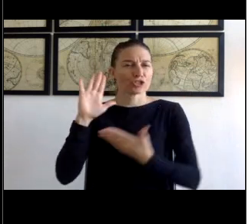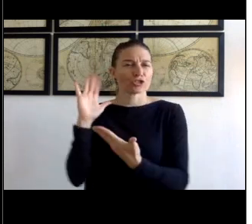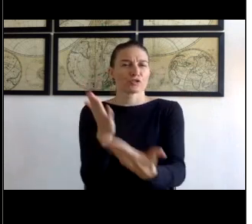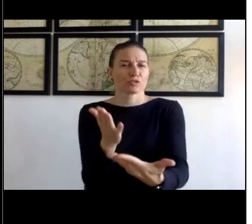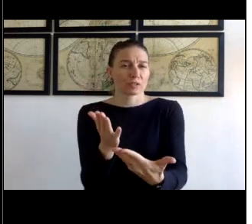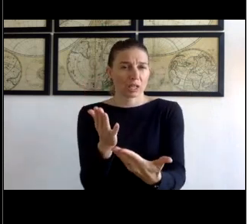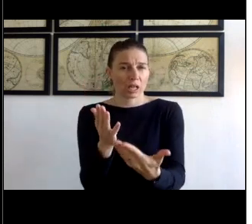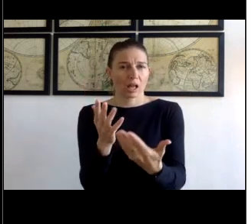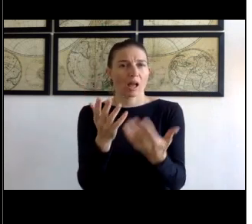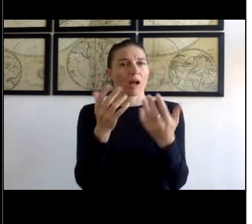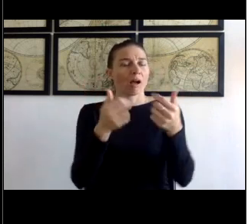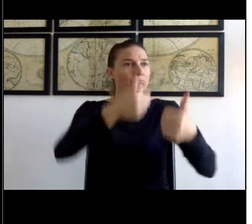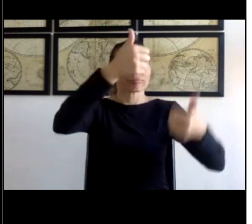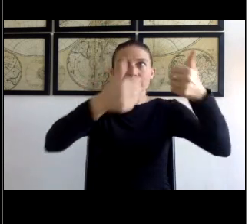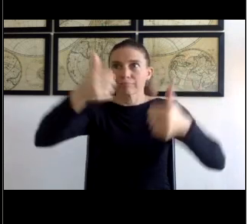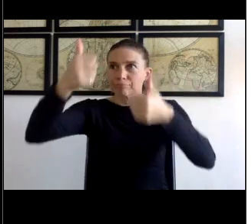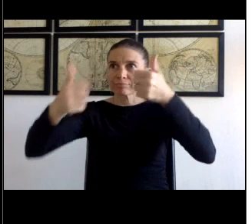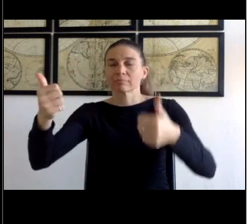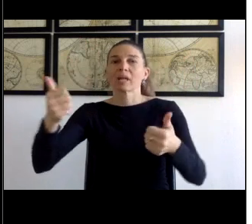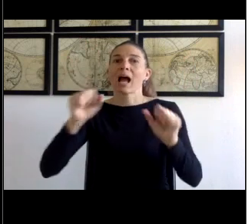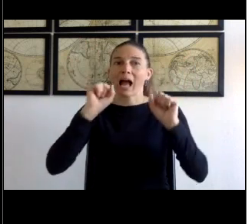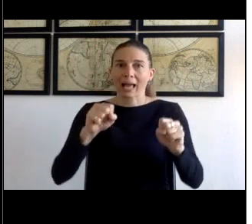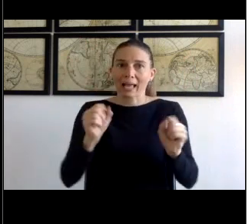for example, to drive innovation, as Mher mentioned.